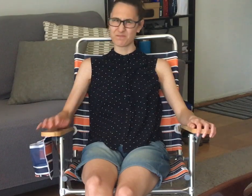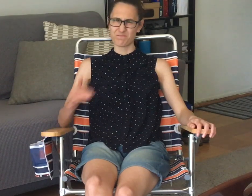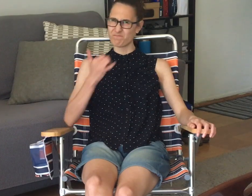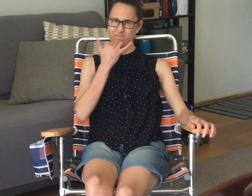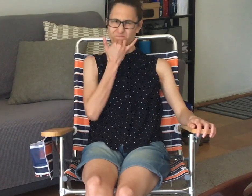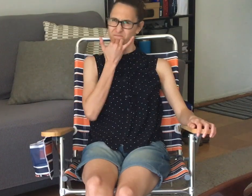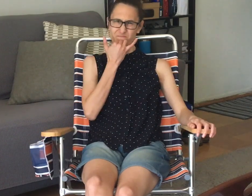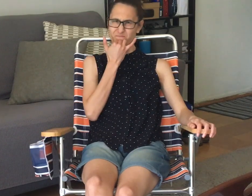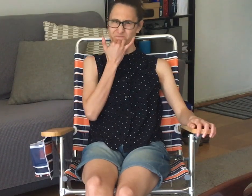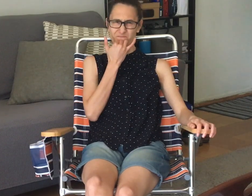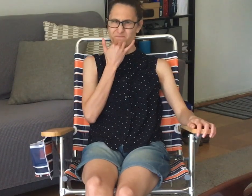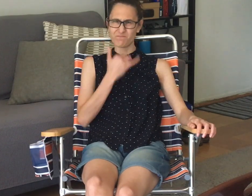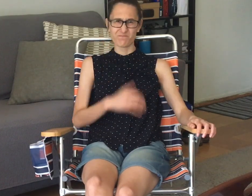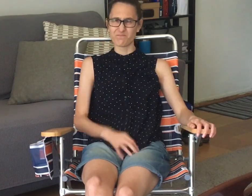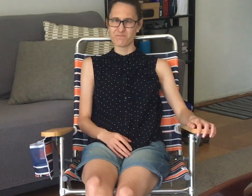Nope, wrong place